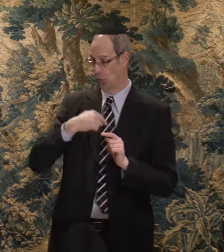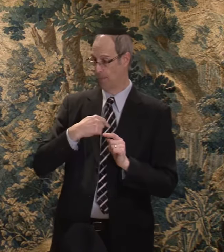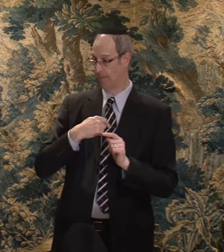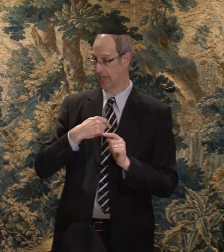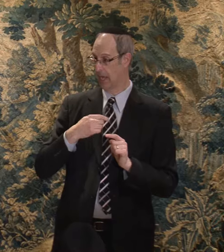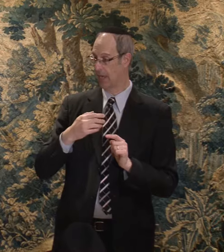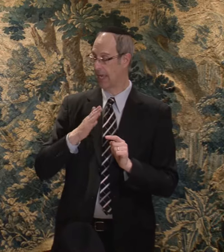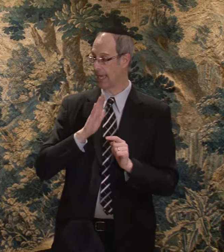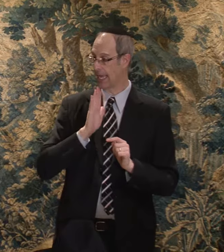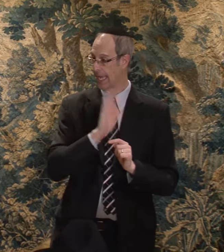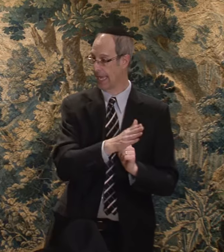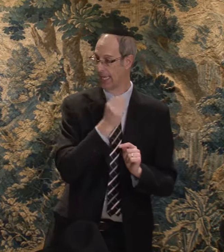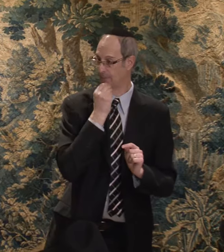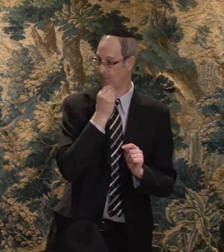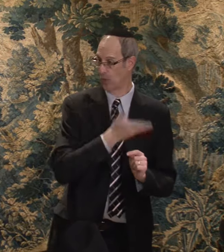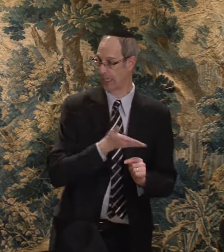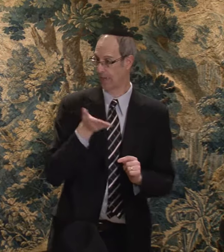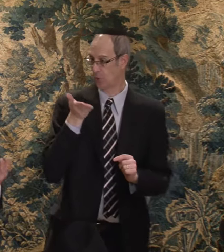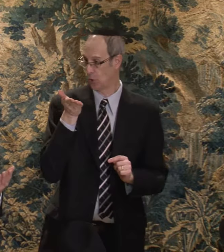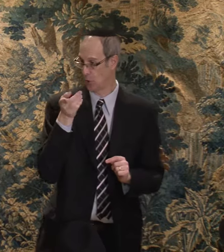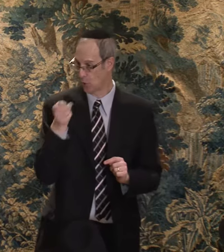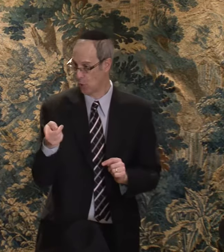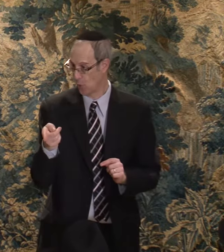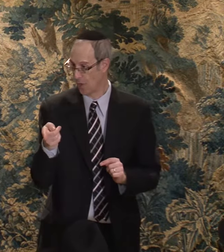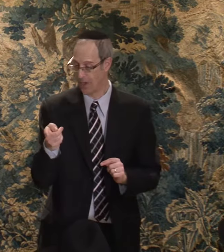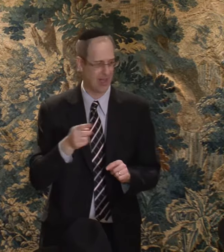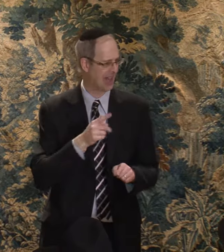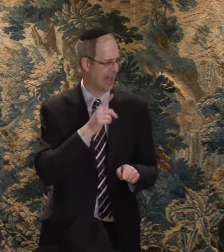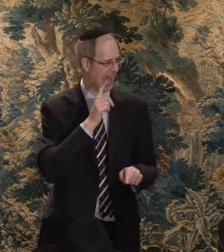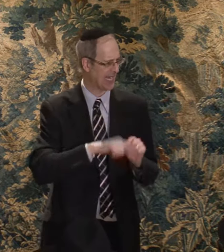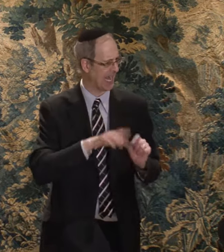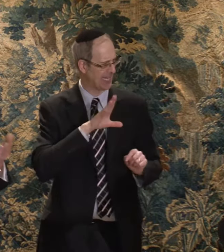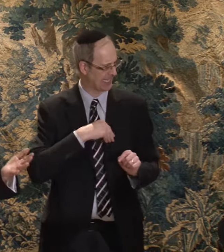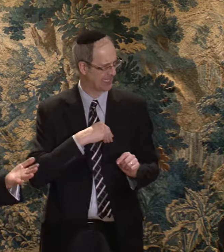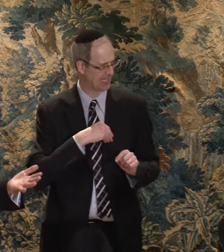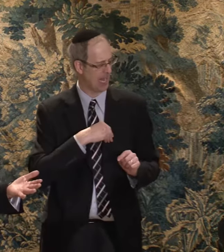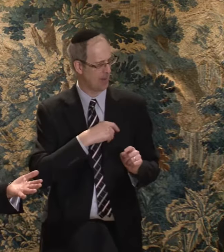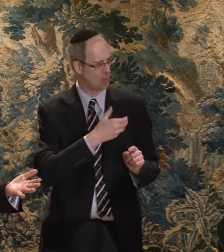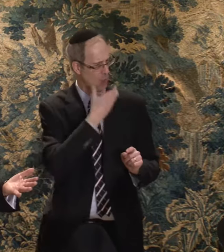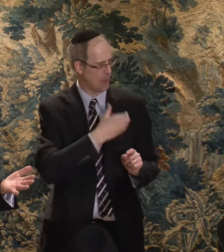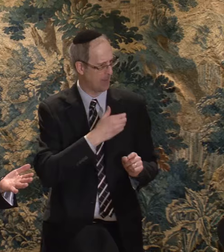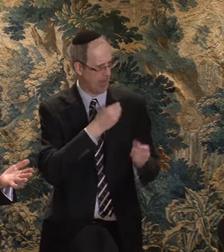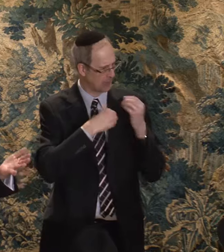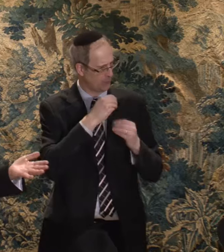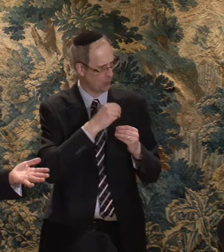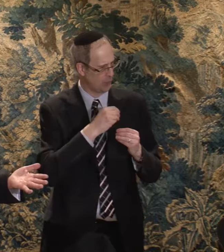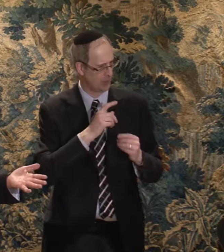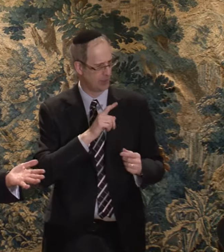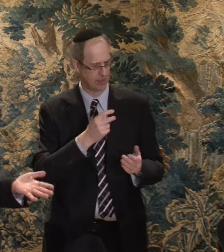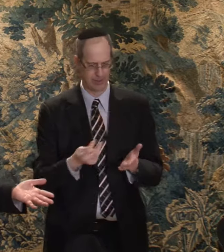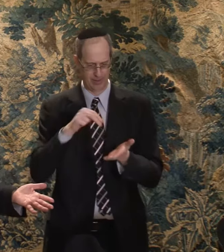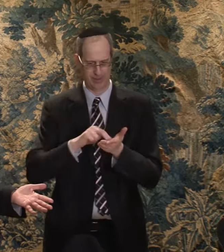the rabbi said I should take drug iftar and he says that I'm gifted rush Shiva I